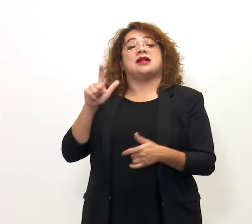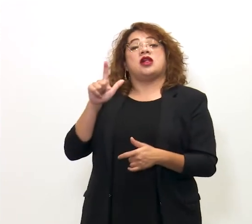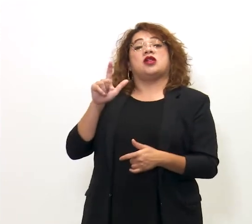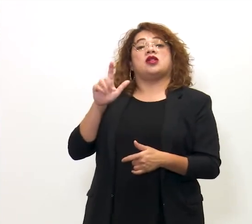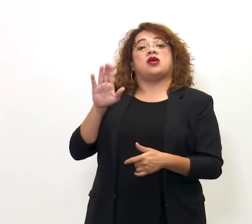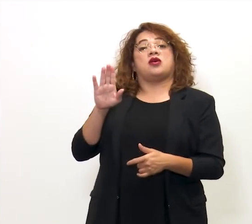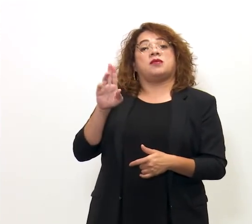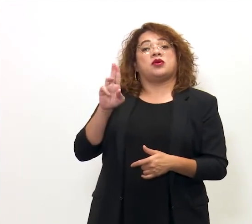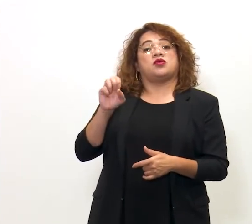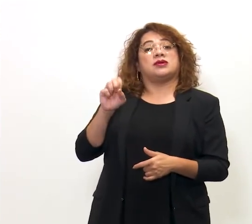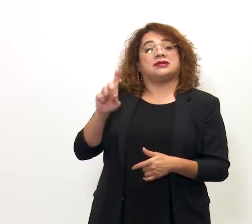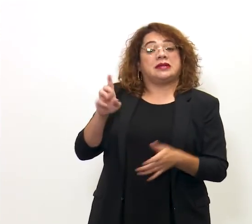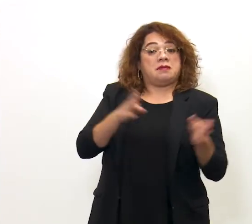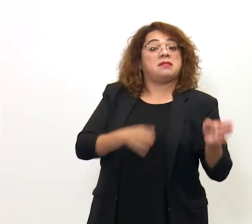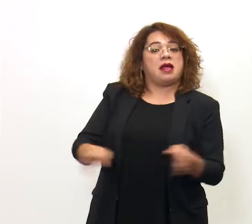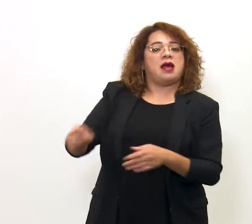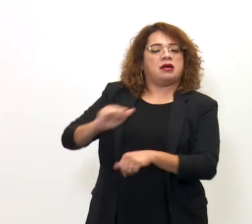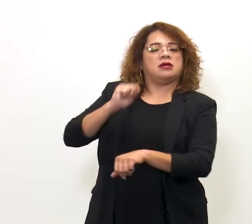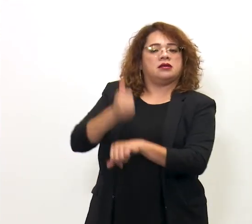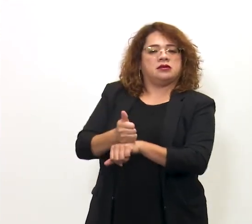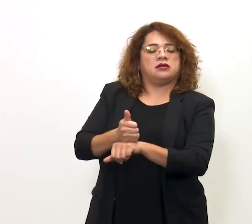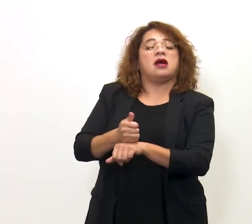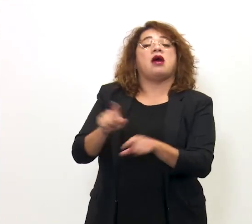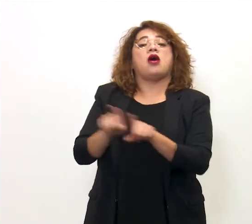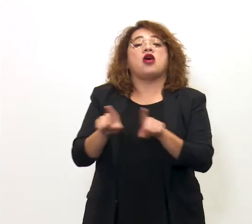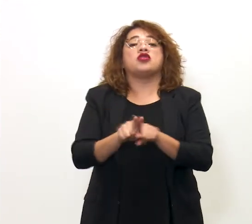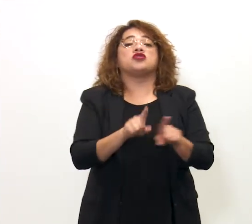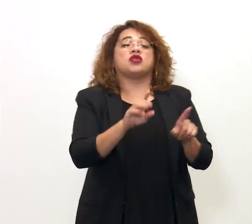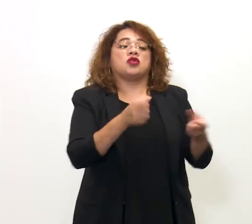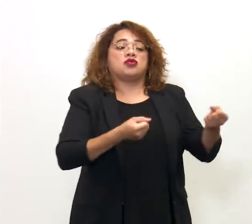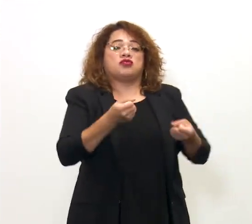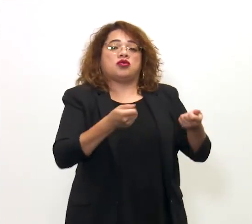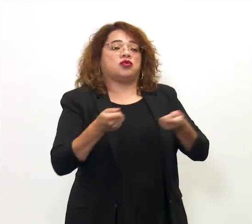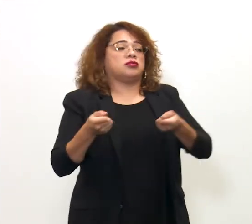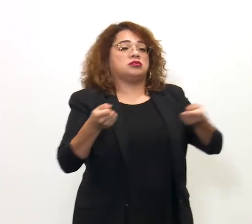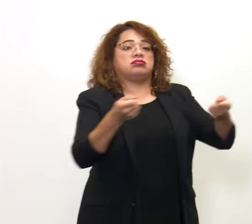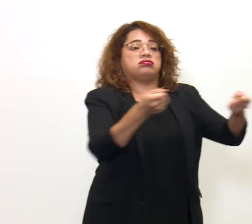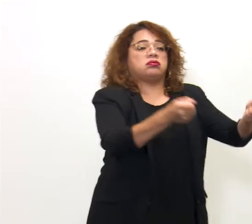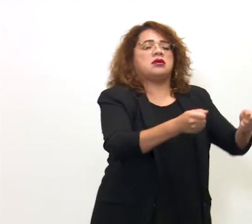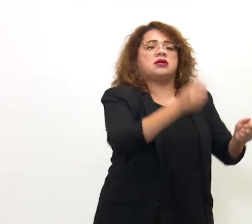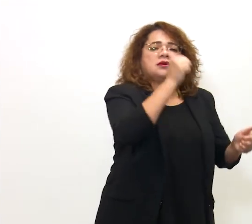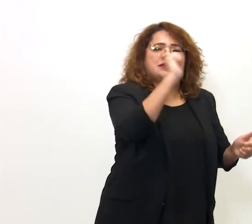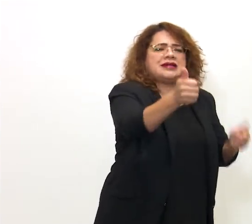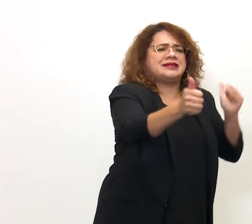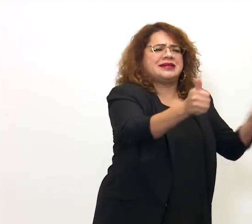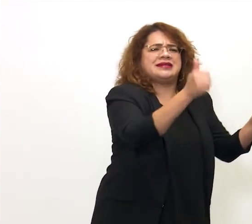have mobile units now going permanently to parks across the city. We have folks going door to door